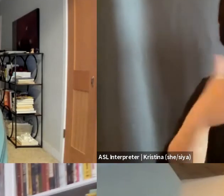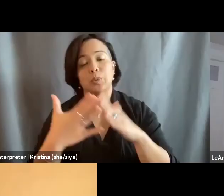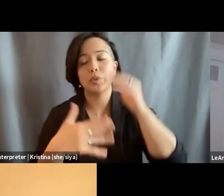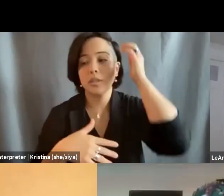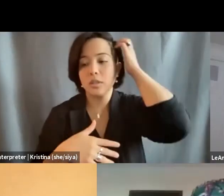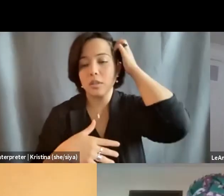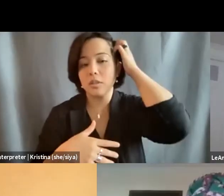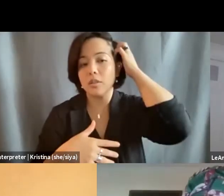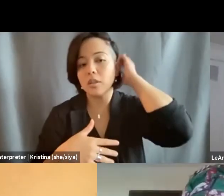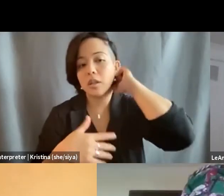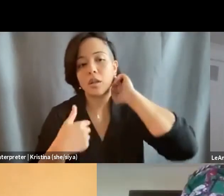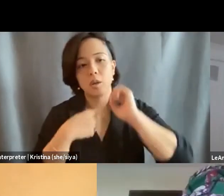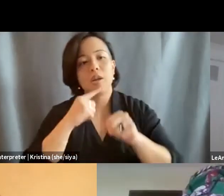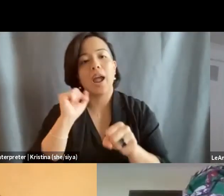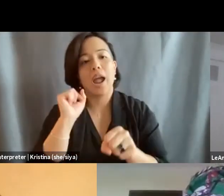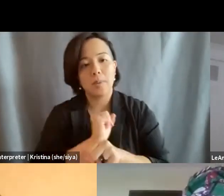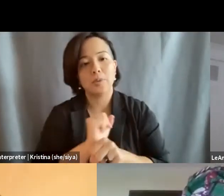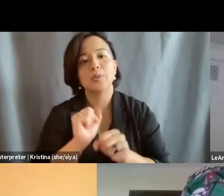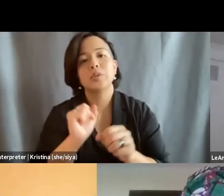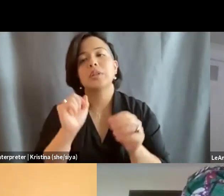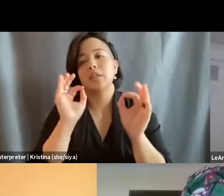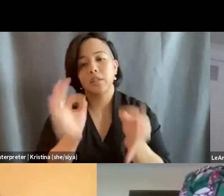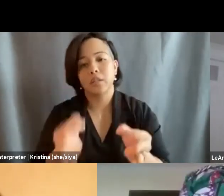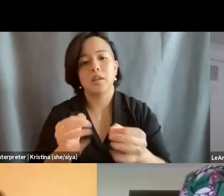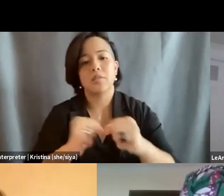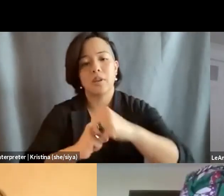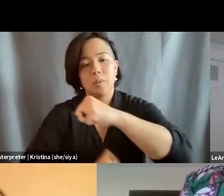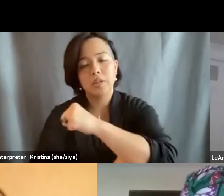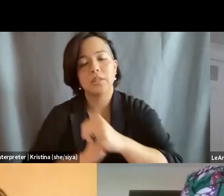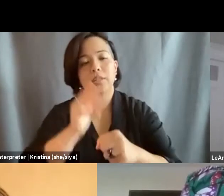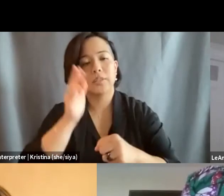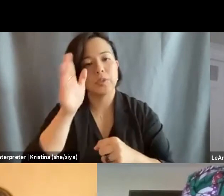we absolutely fundamentally in the future need to ensure that every girl, who before she's age 10, has foundational literacy and